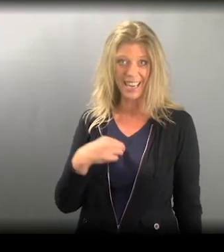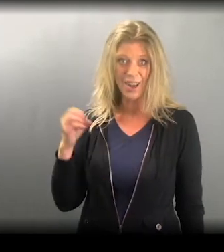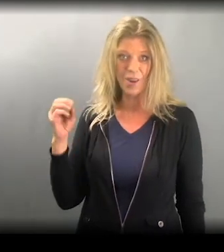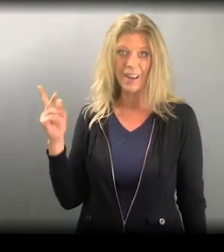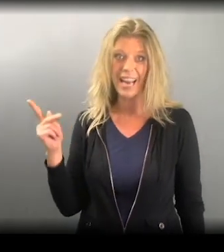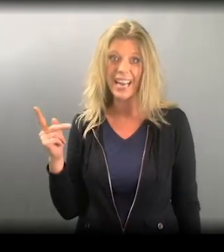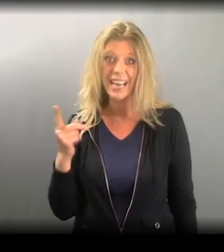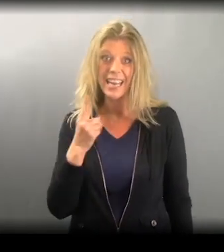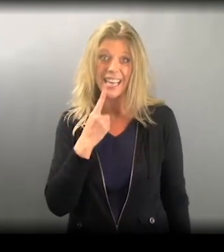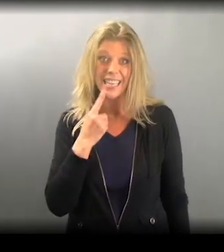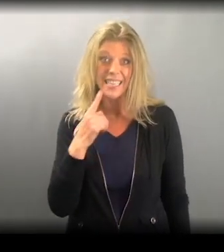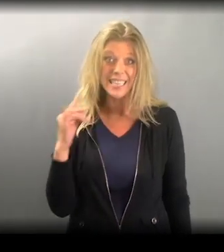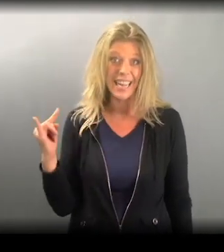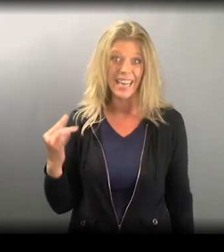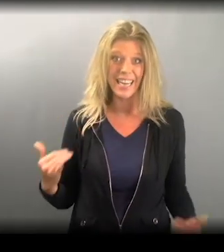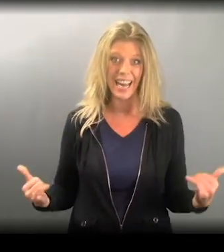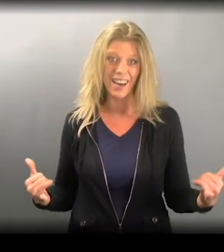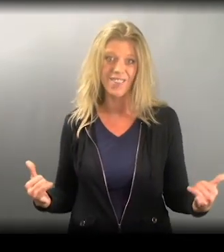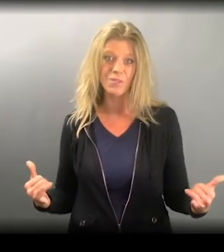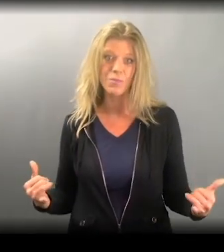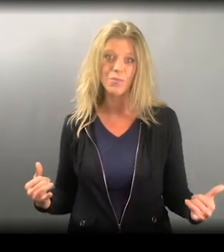OK. Say it now.